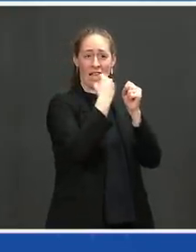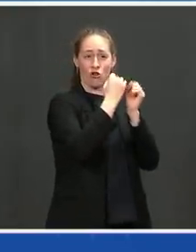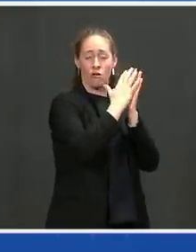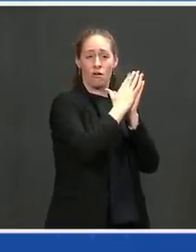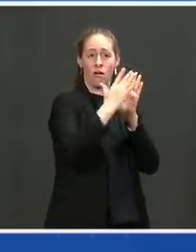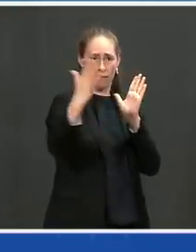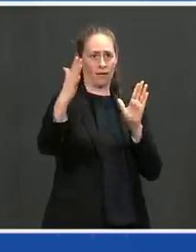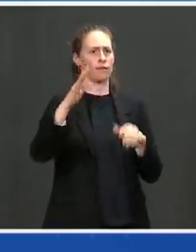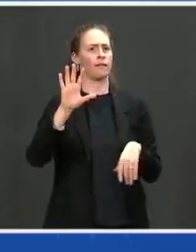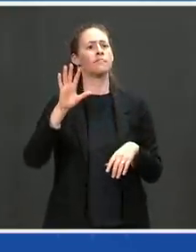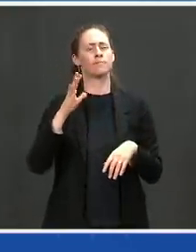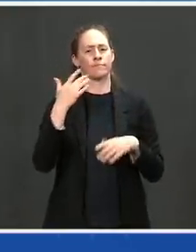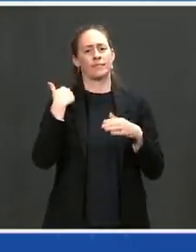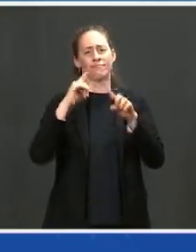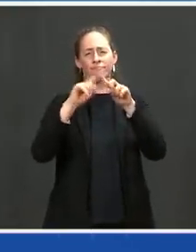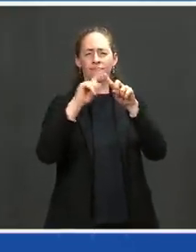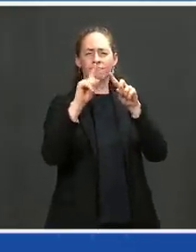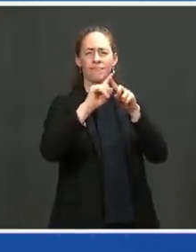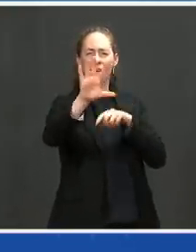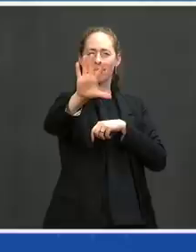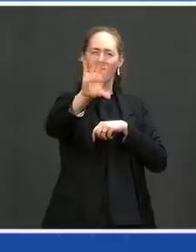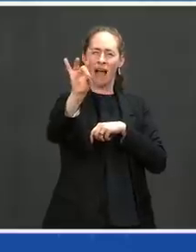to break a filibuster that whole time.